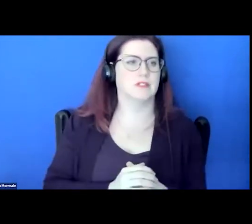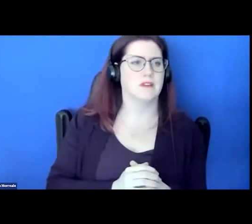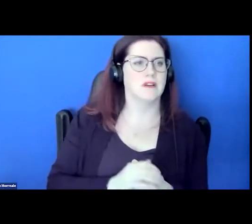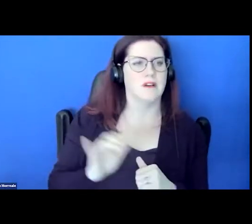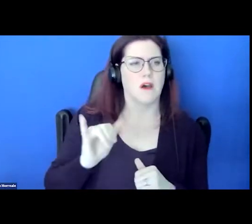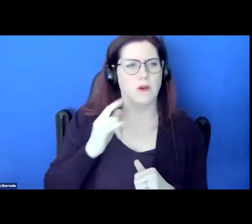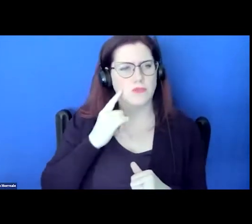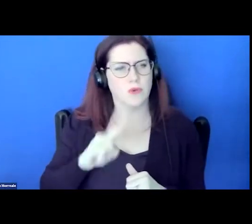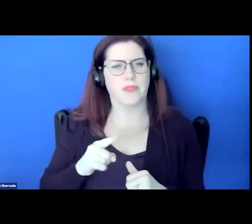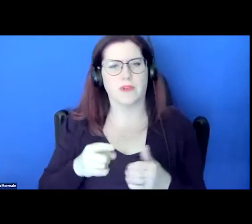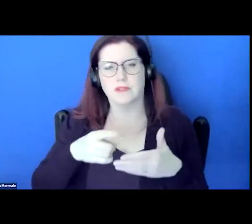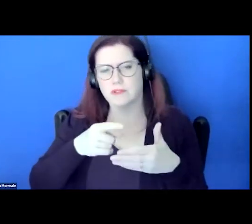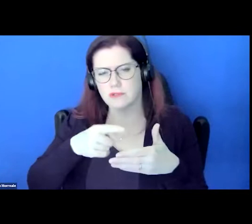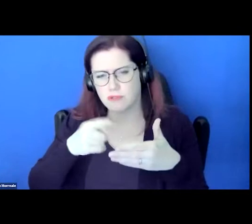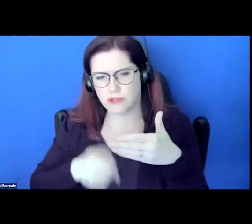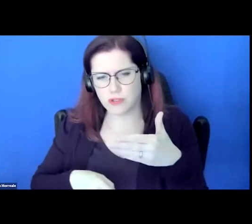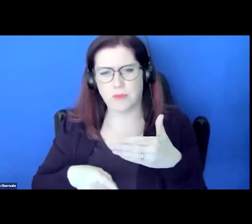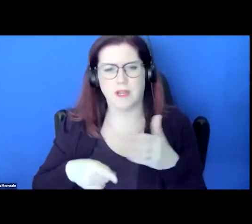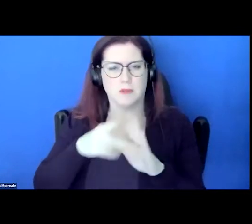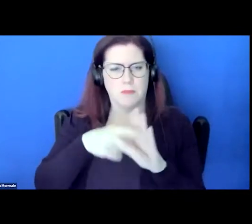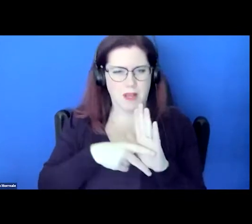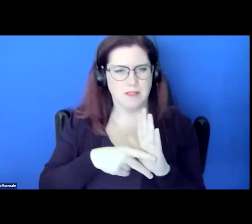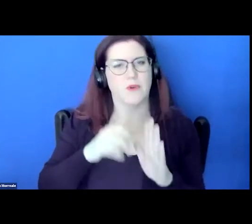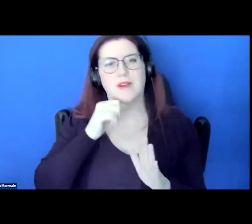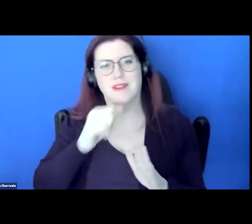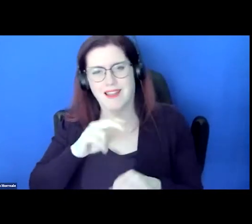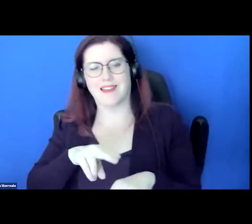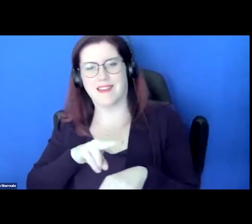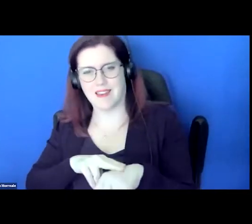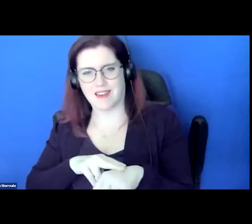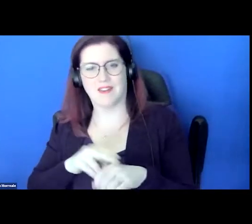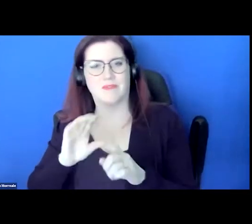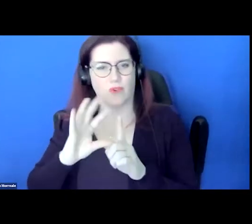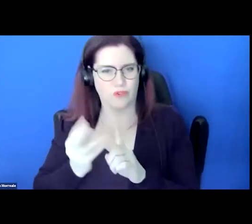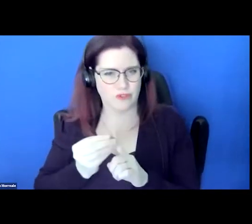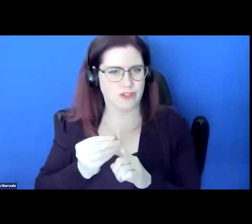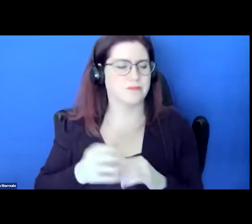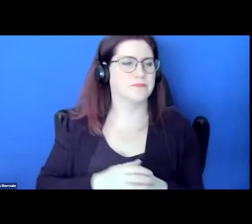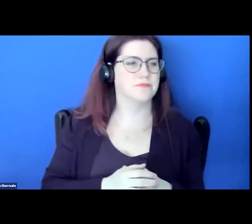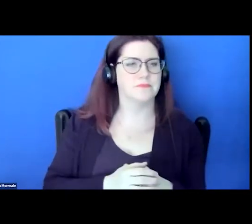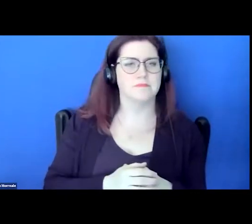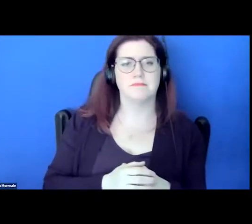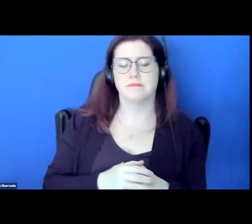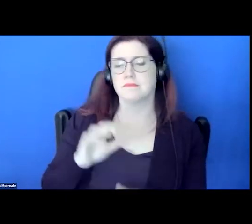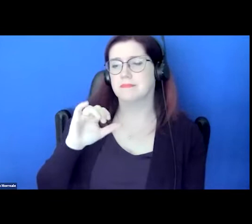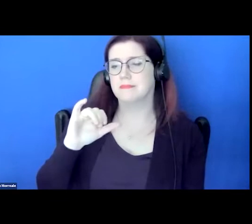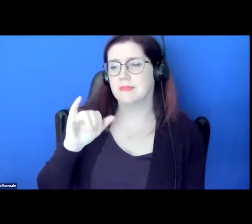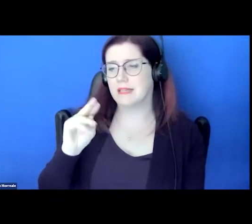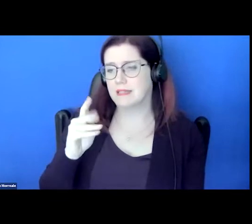that forced assimilation into non-native culture. And they have had, let's see, indigenous people have come to cities for education,